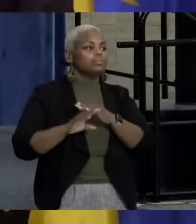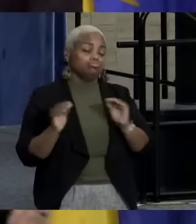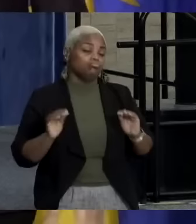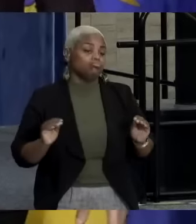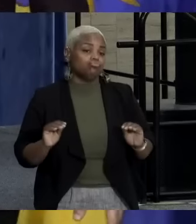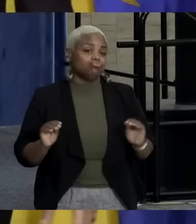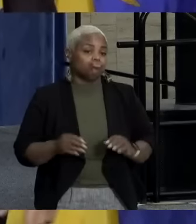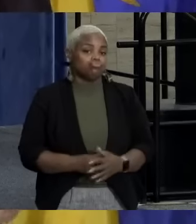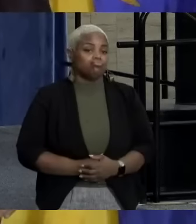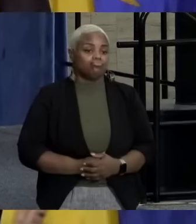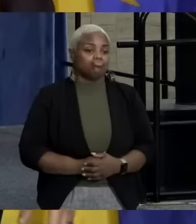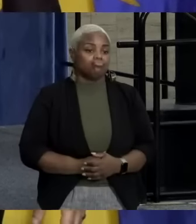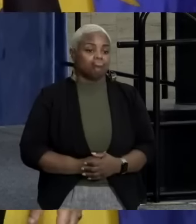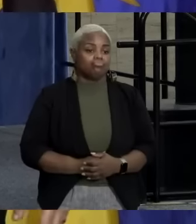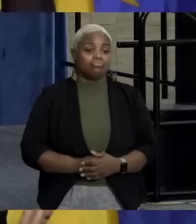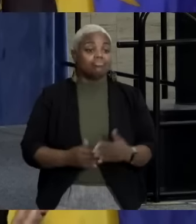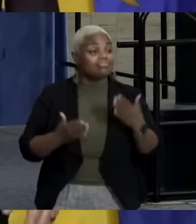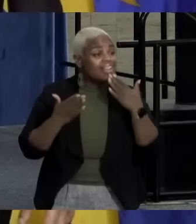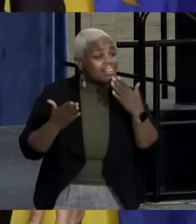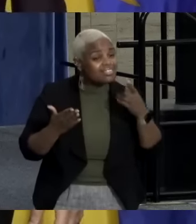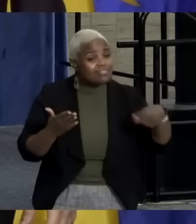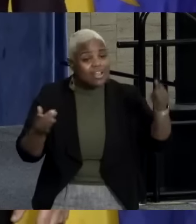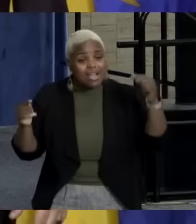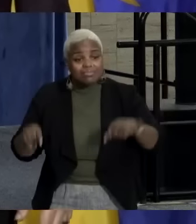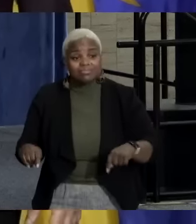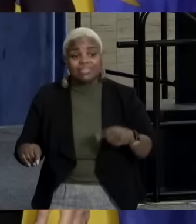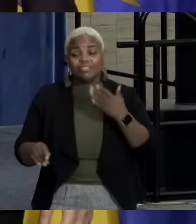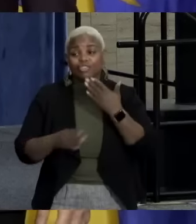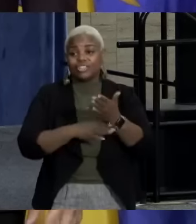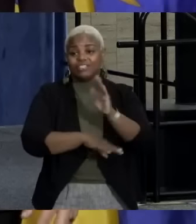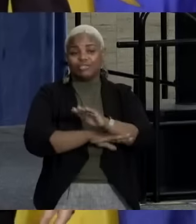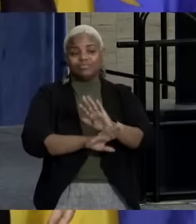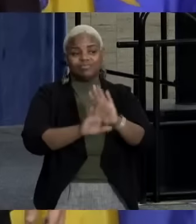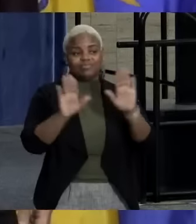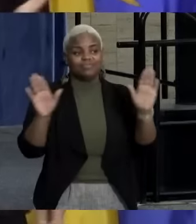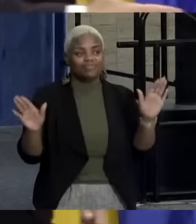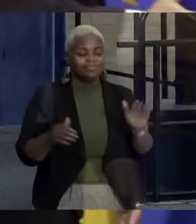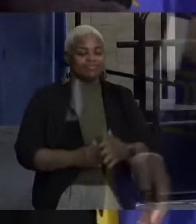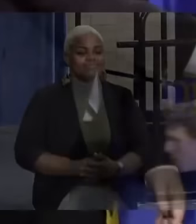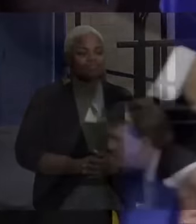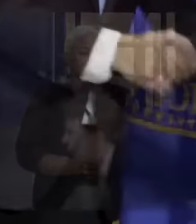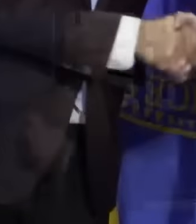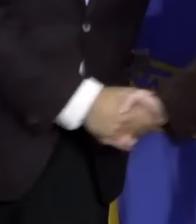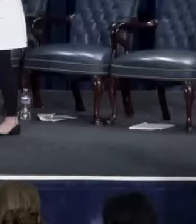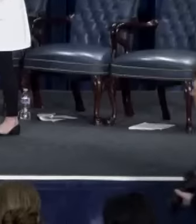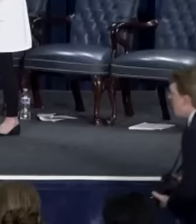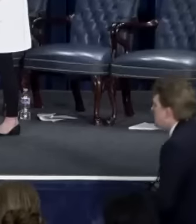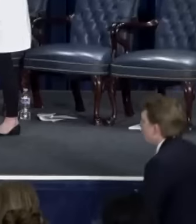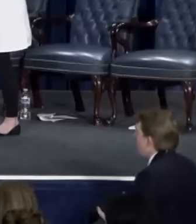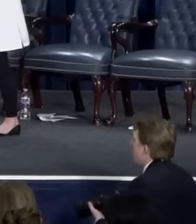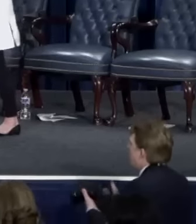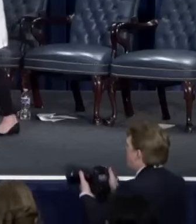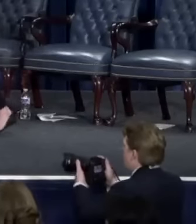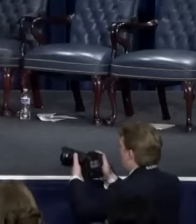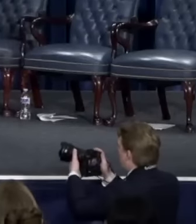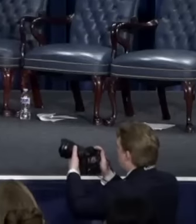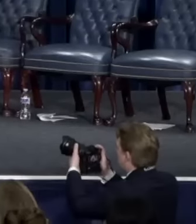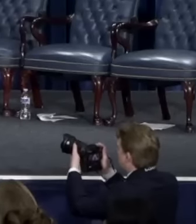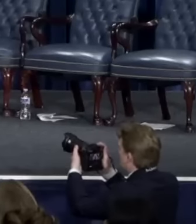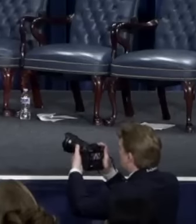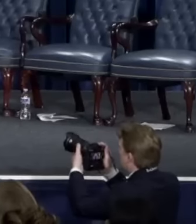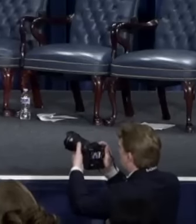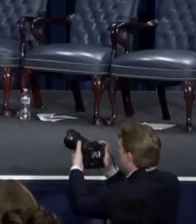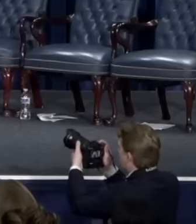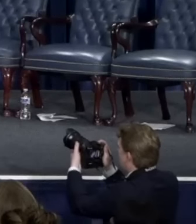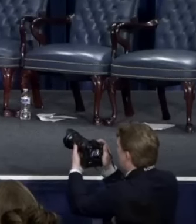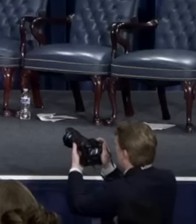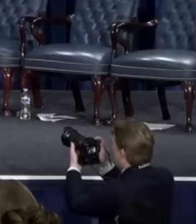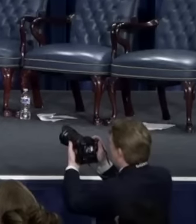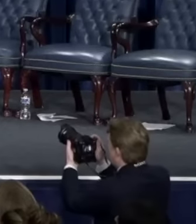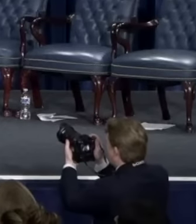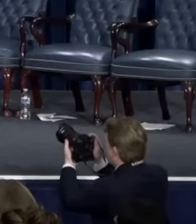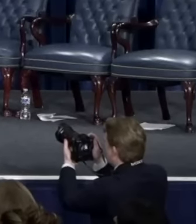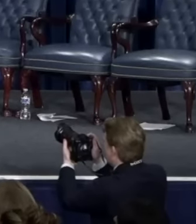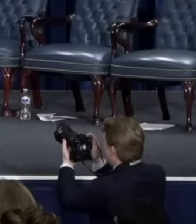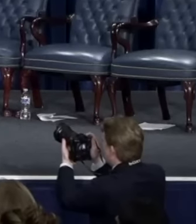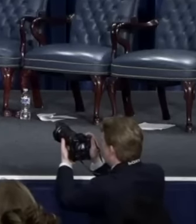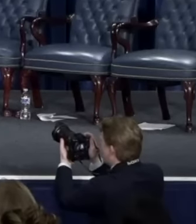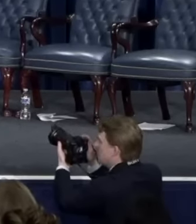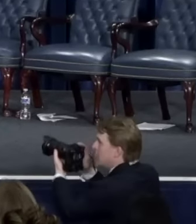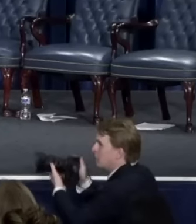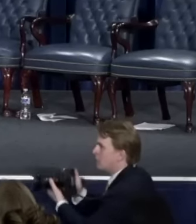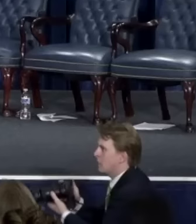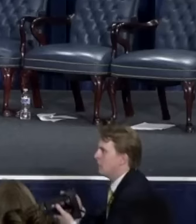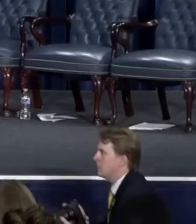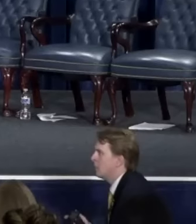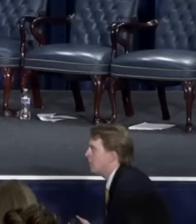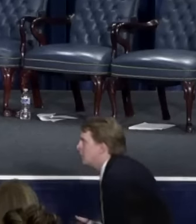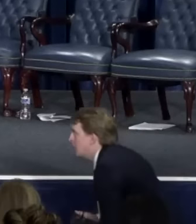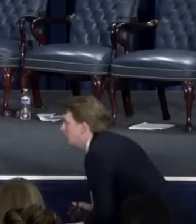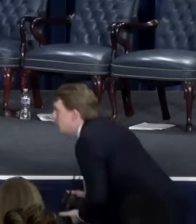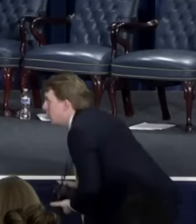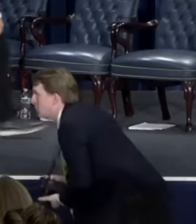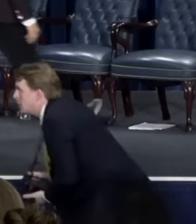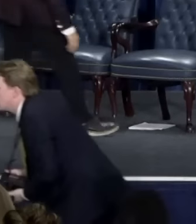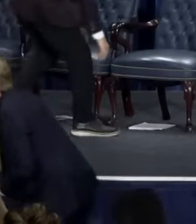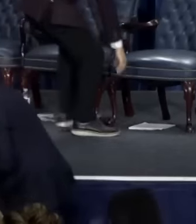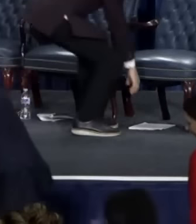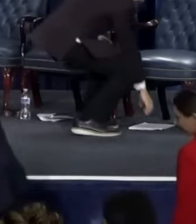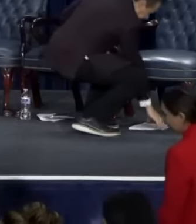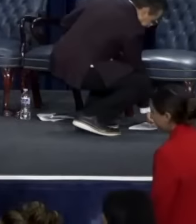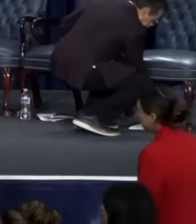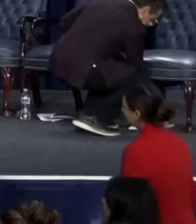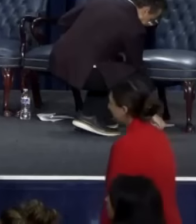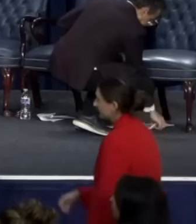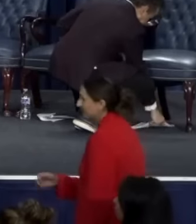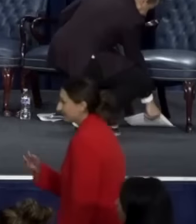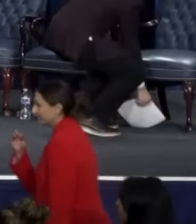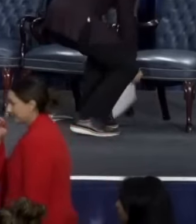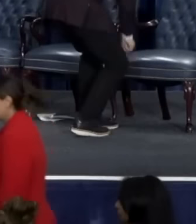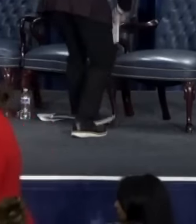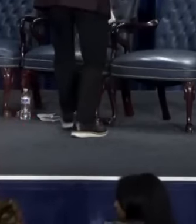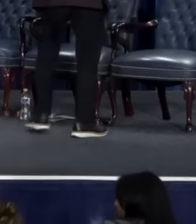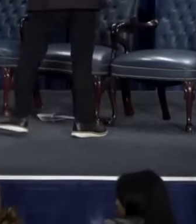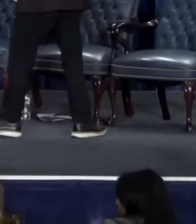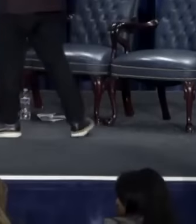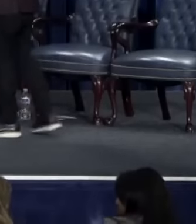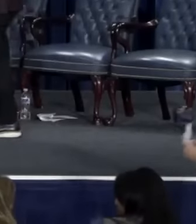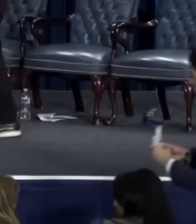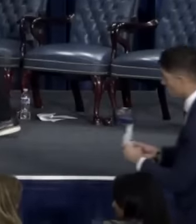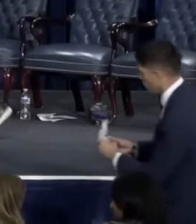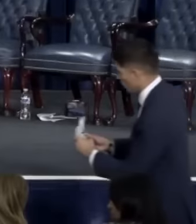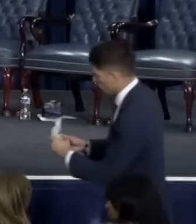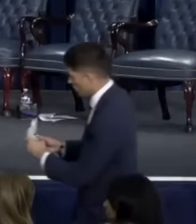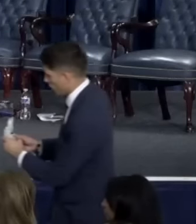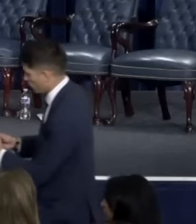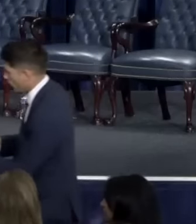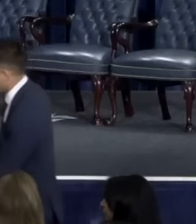Stefanie Spear: Thank you so much for coming today.